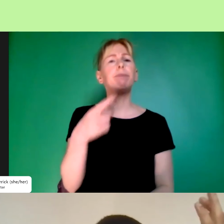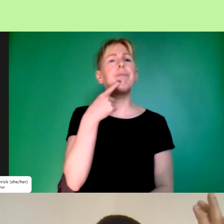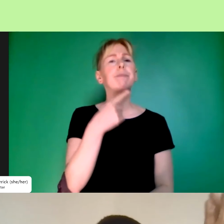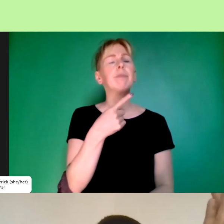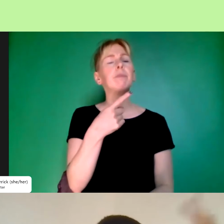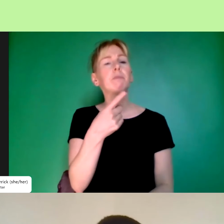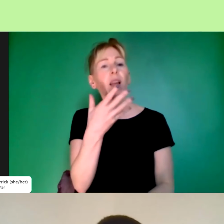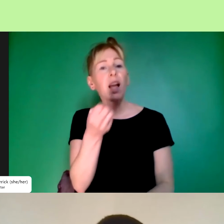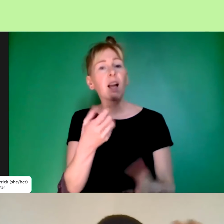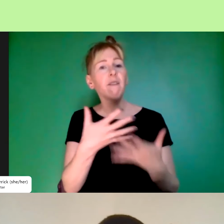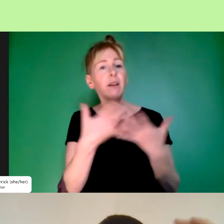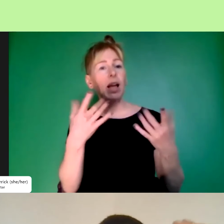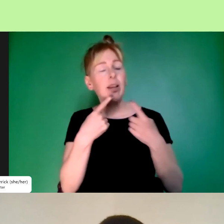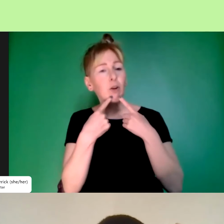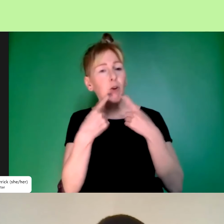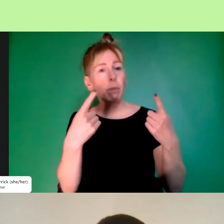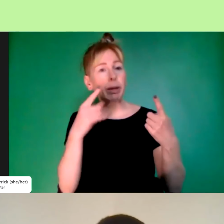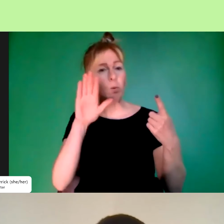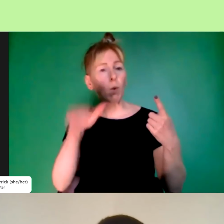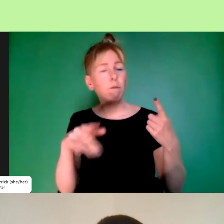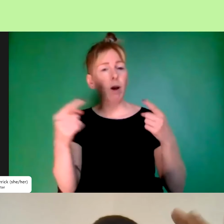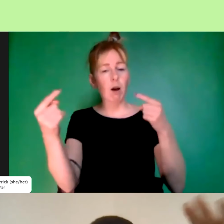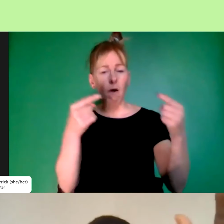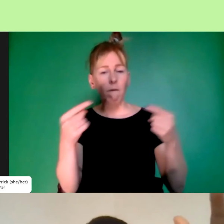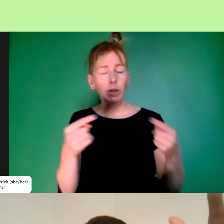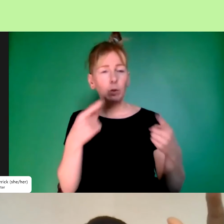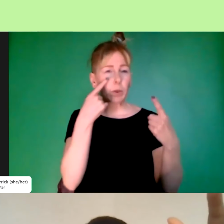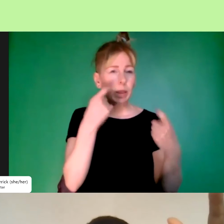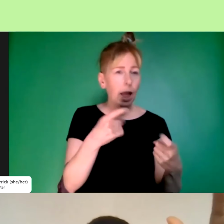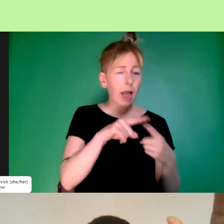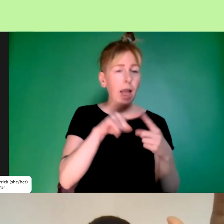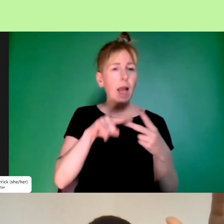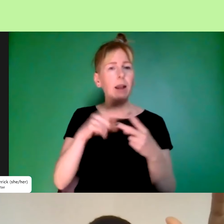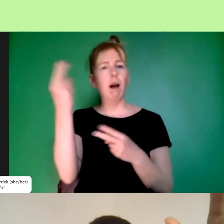and care and artists, participant relationships? I sort of feel like we've addressed that.